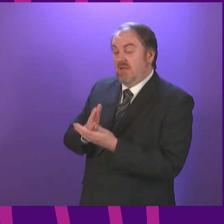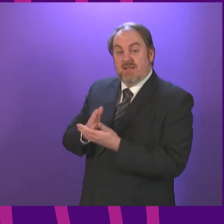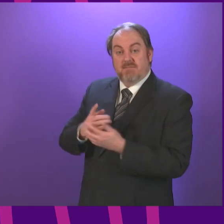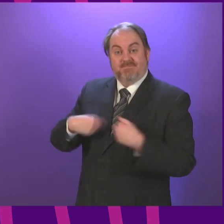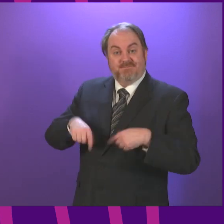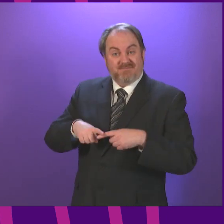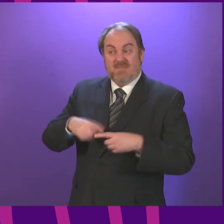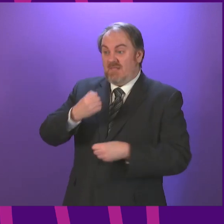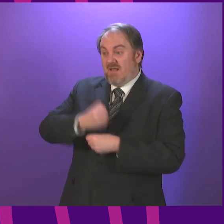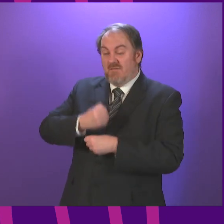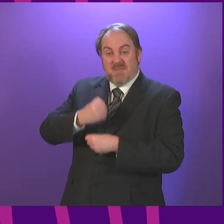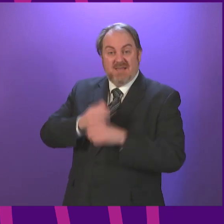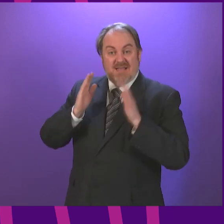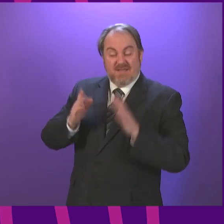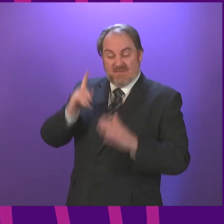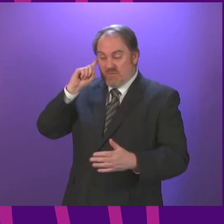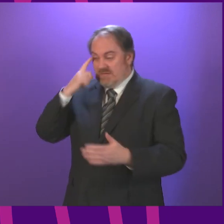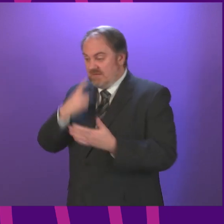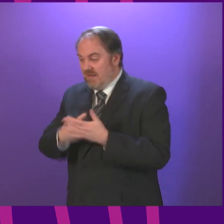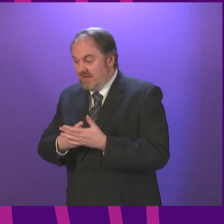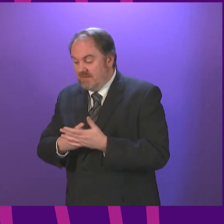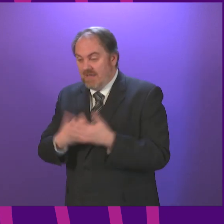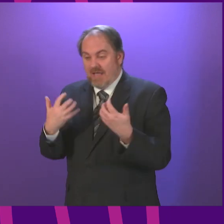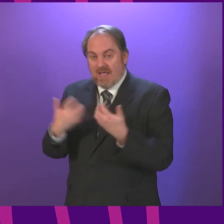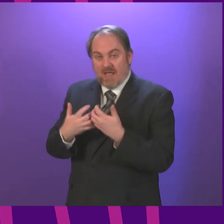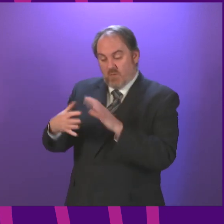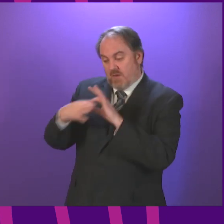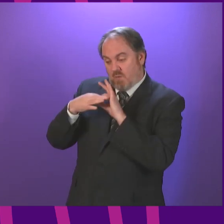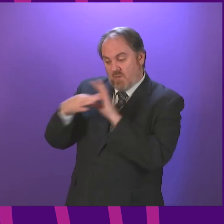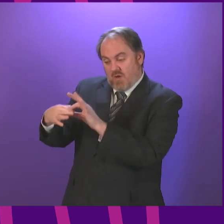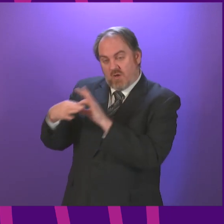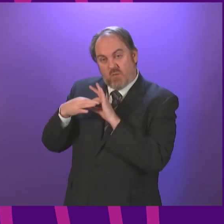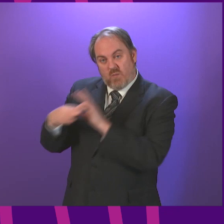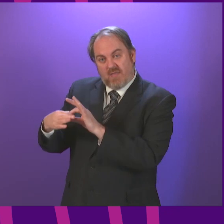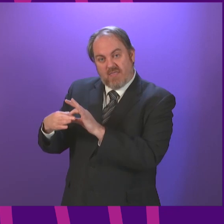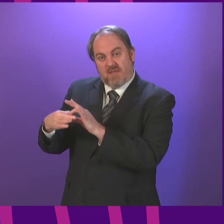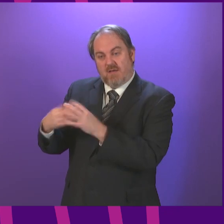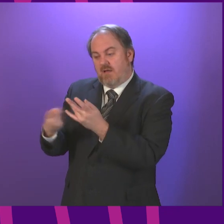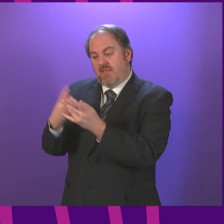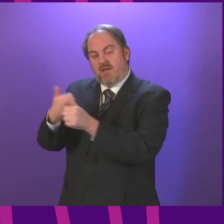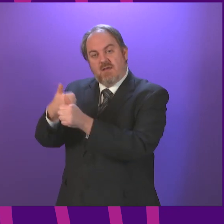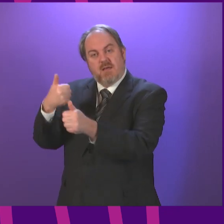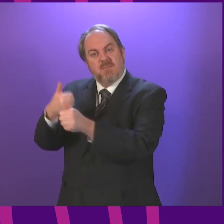make, because the alternative to trying to work with companies to secure the future of